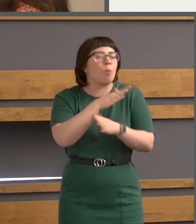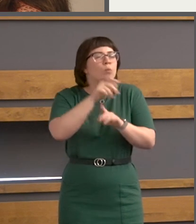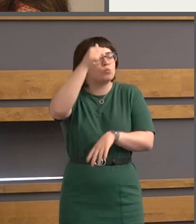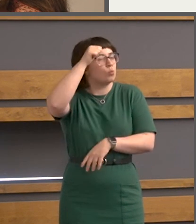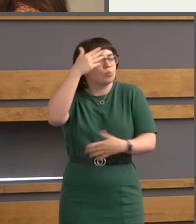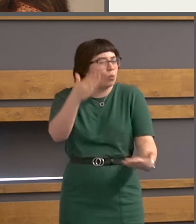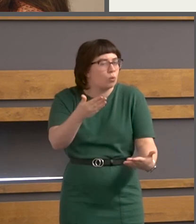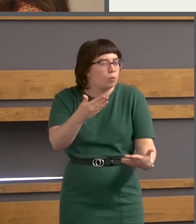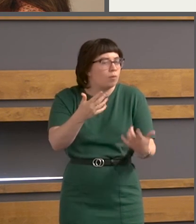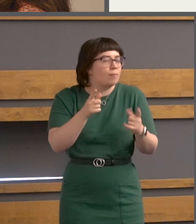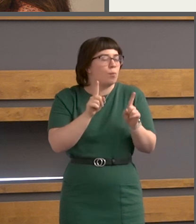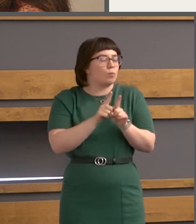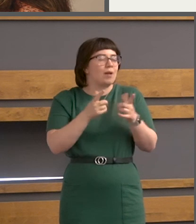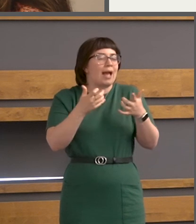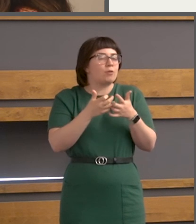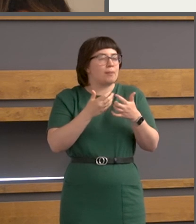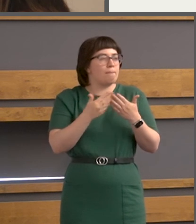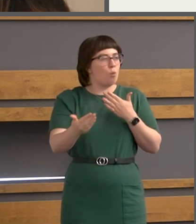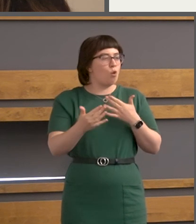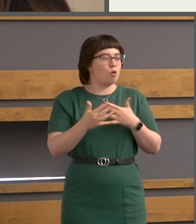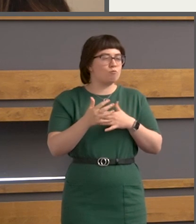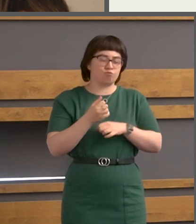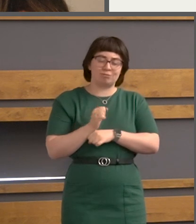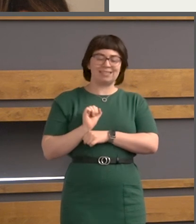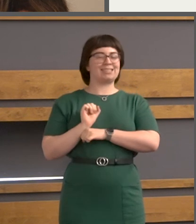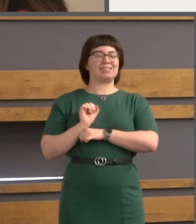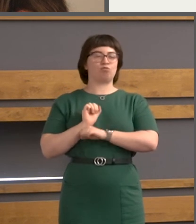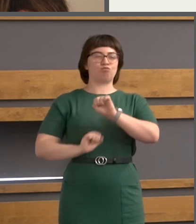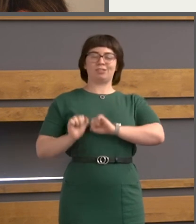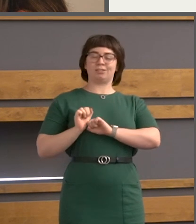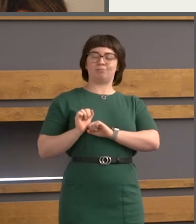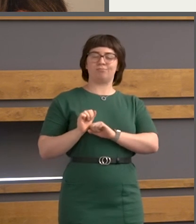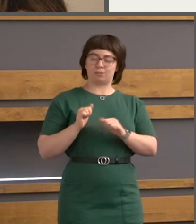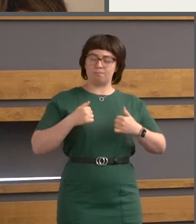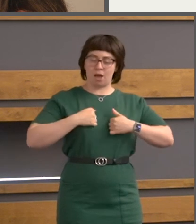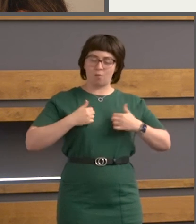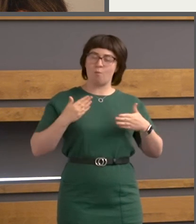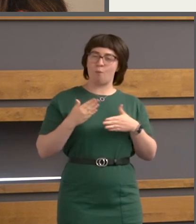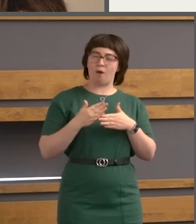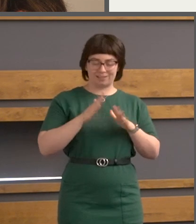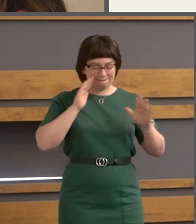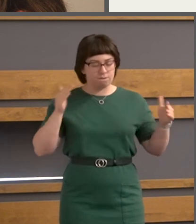And also how to be a little resistant as well. So all of my work is kind of is focused on that.